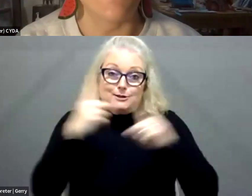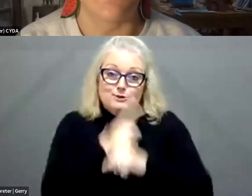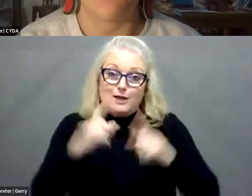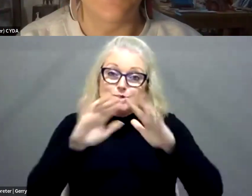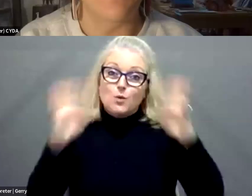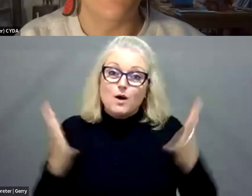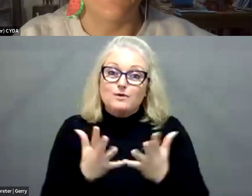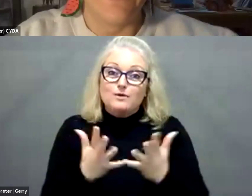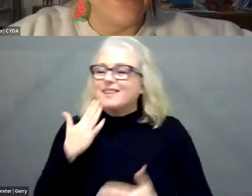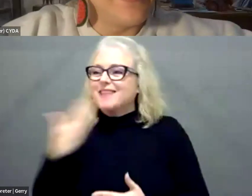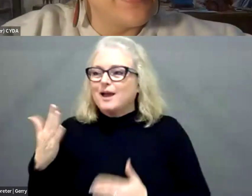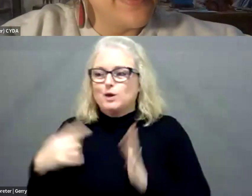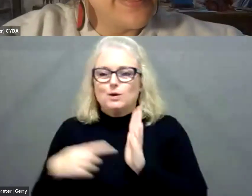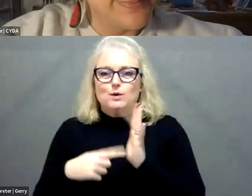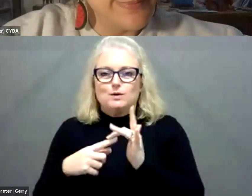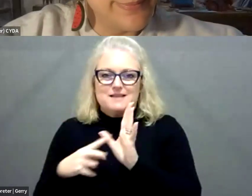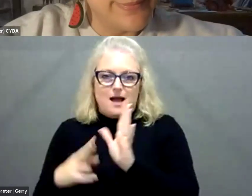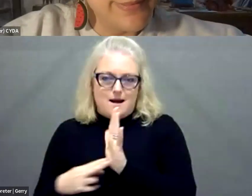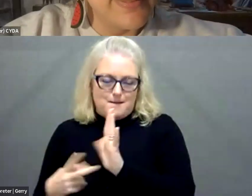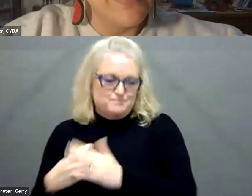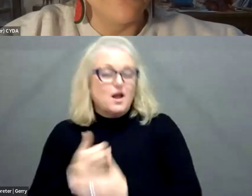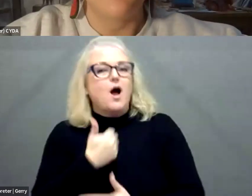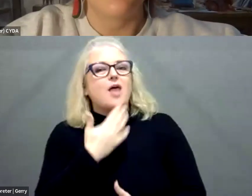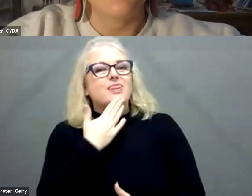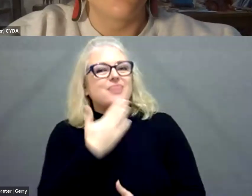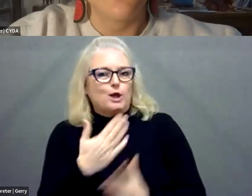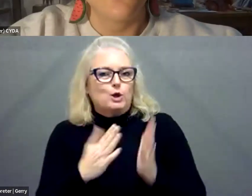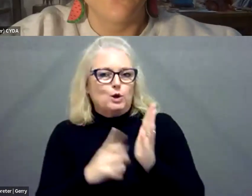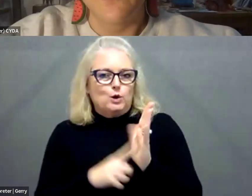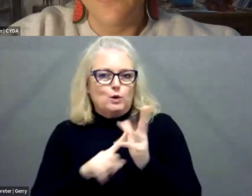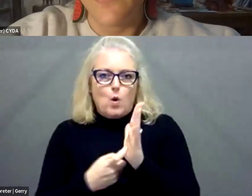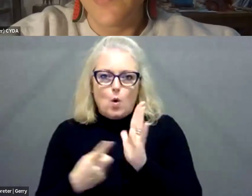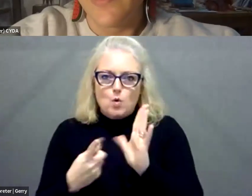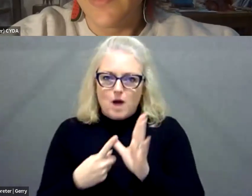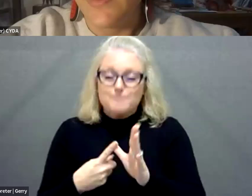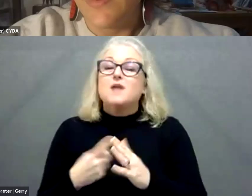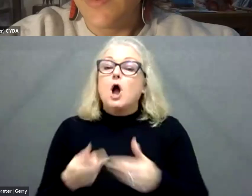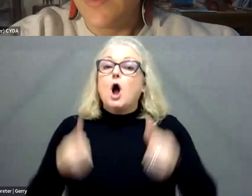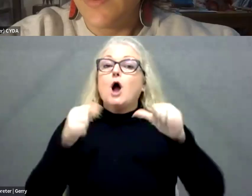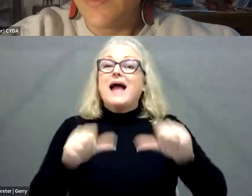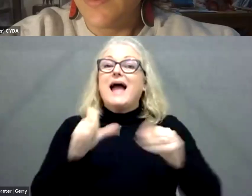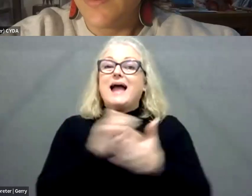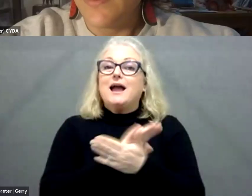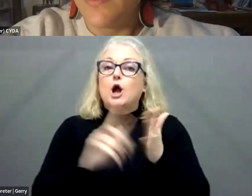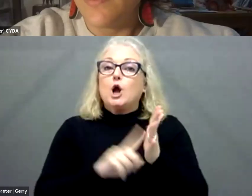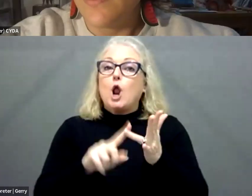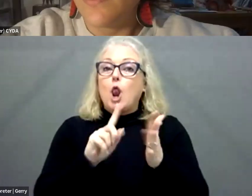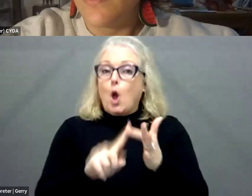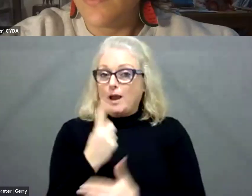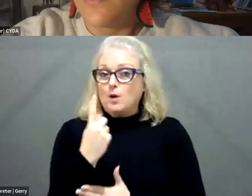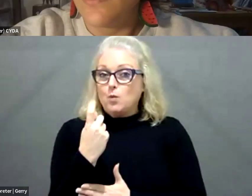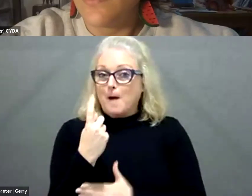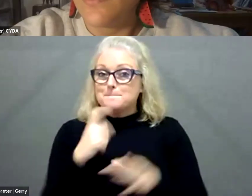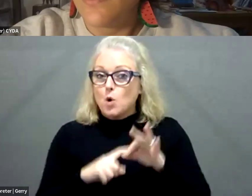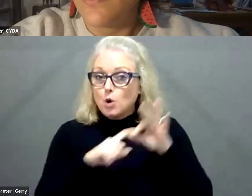Another question for Chloe before we wrap up this discussion. What are some